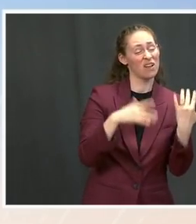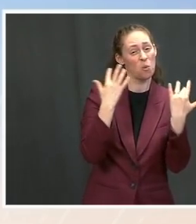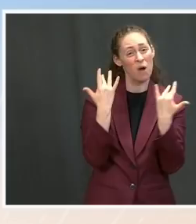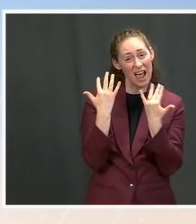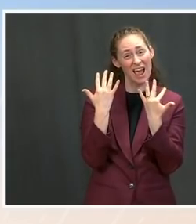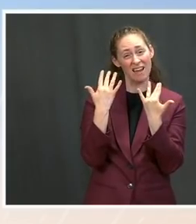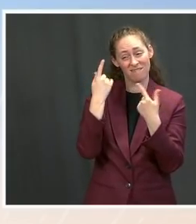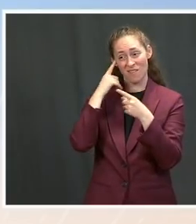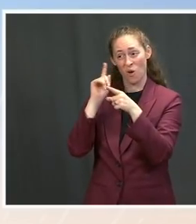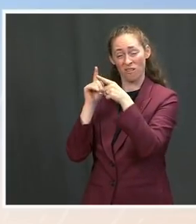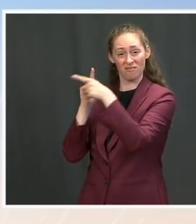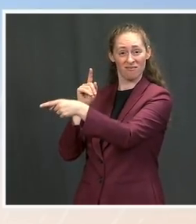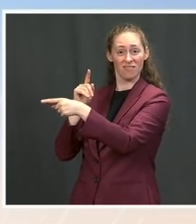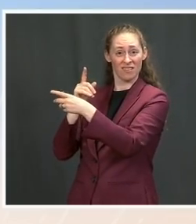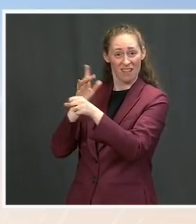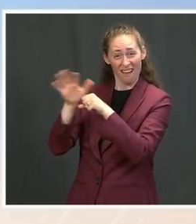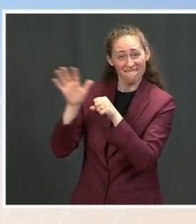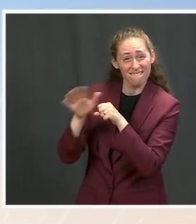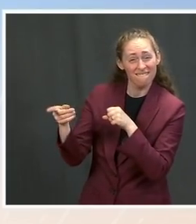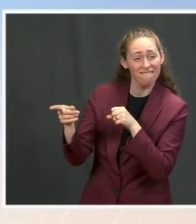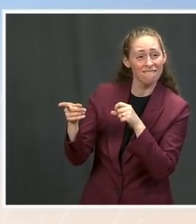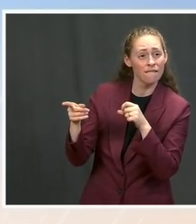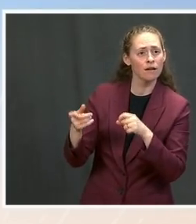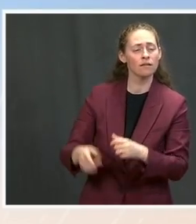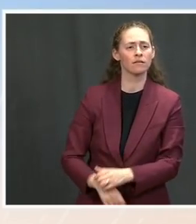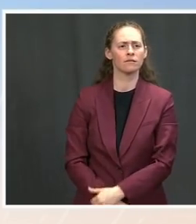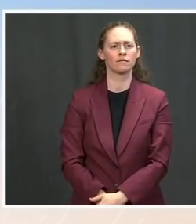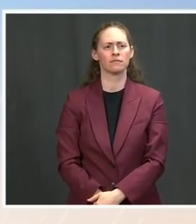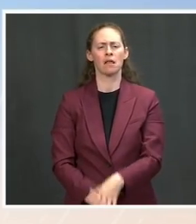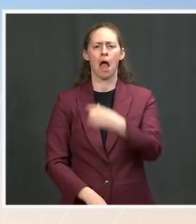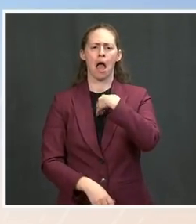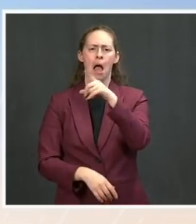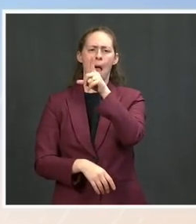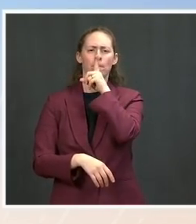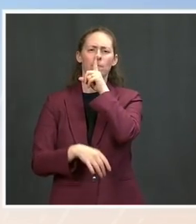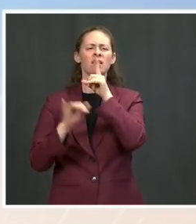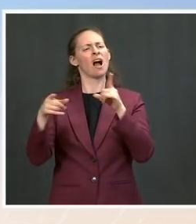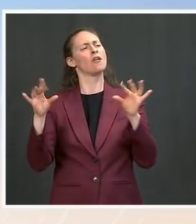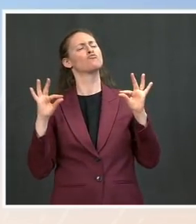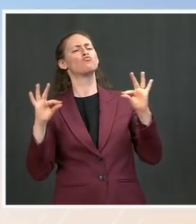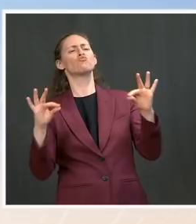I think I said that that is where our focus is at this moment, but we will continue to look for ways to --